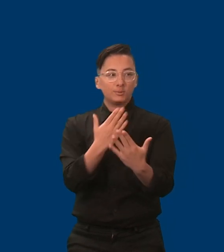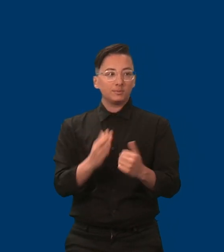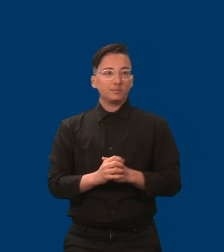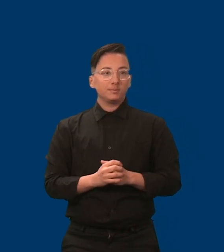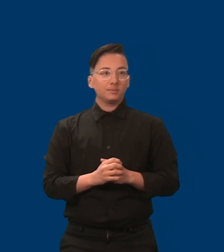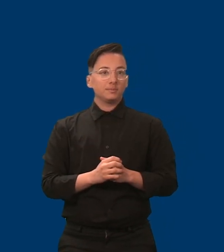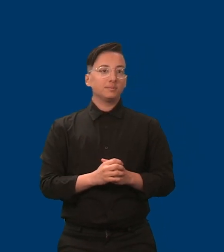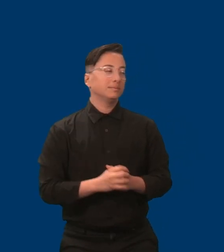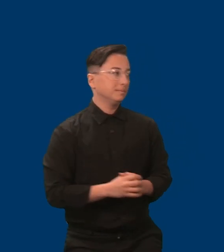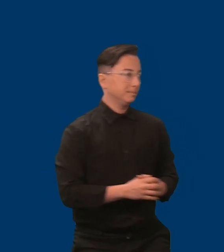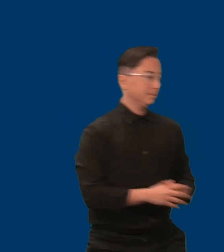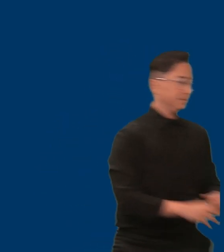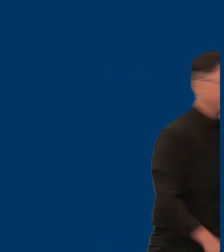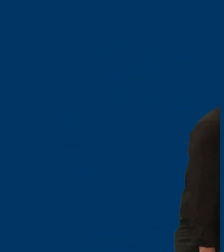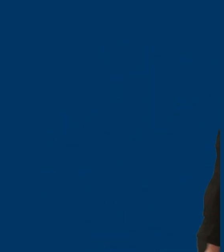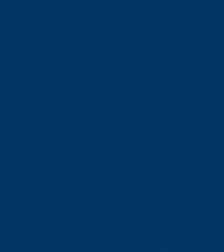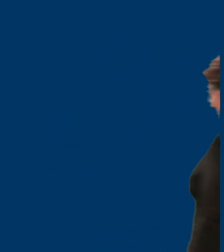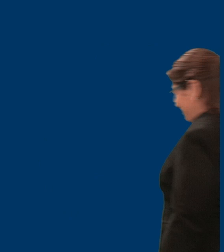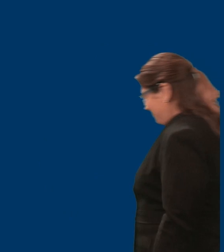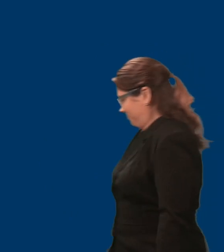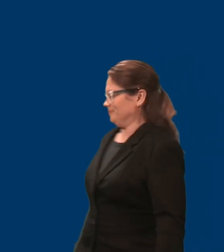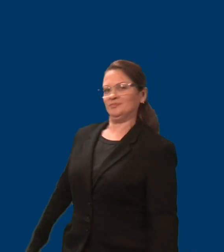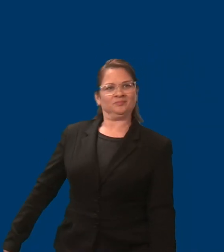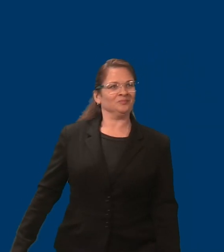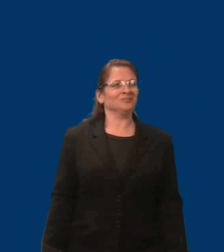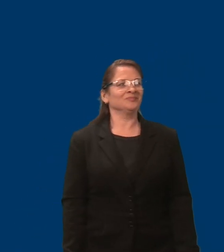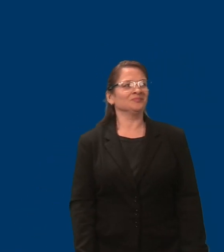[speaker] MA-EPD.